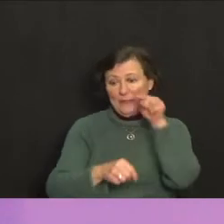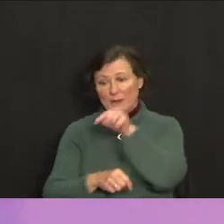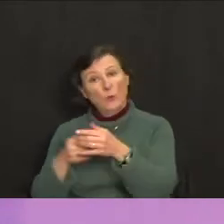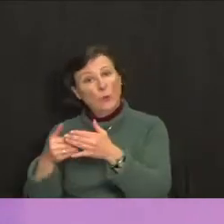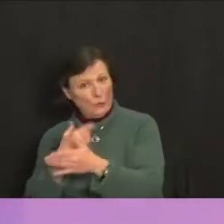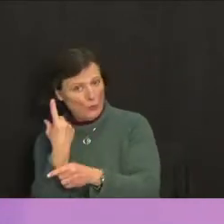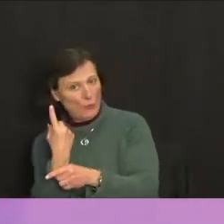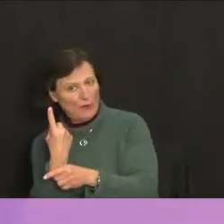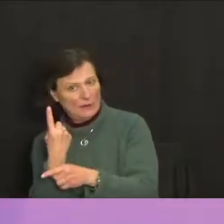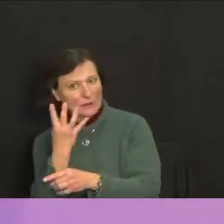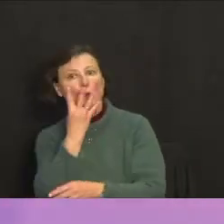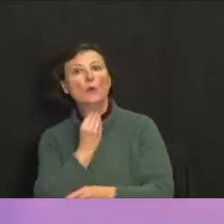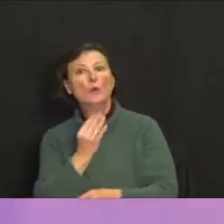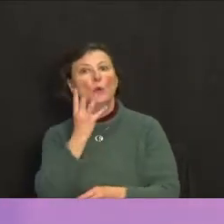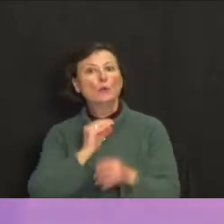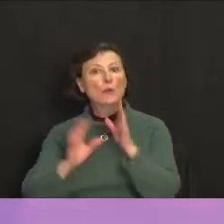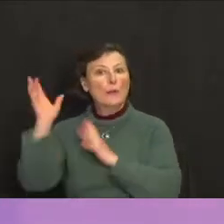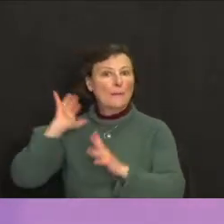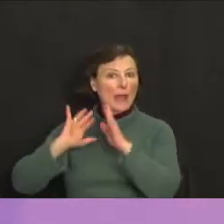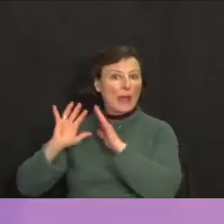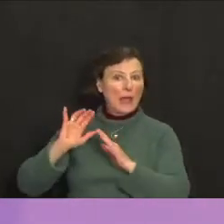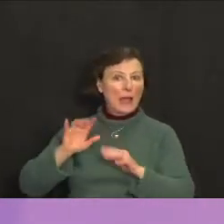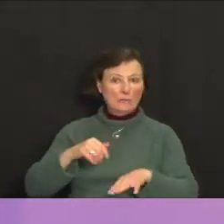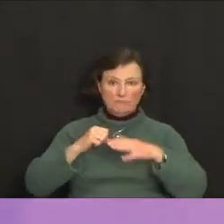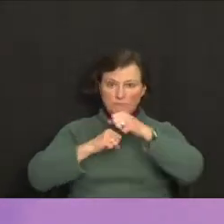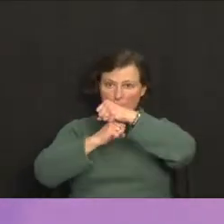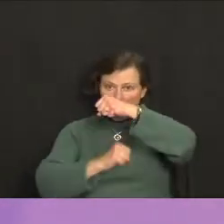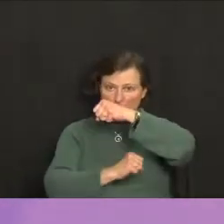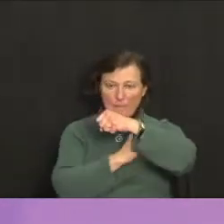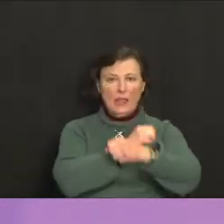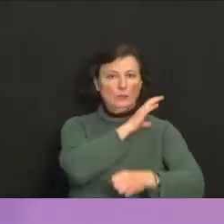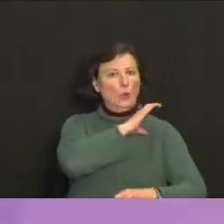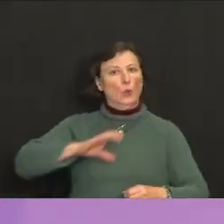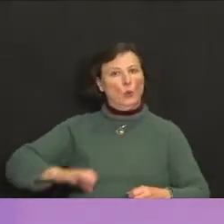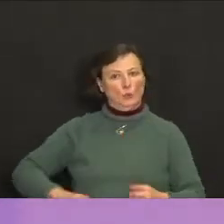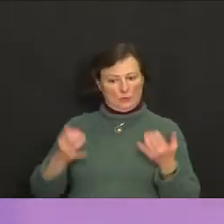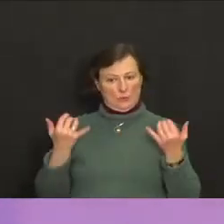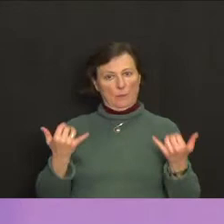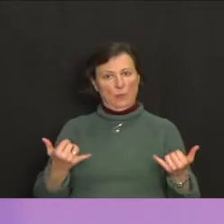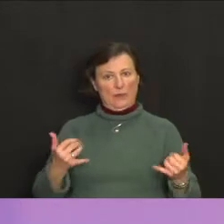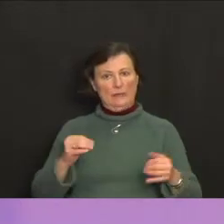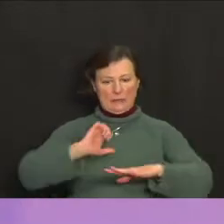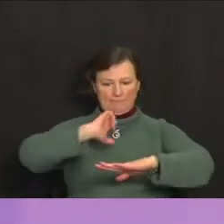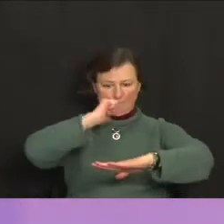The Jewish past provides a base so the christian present can sit solidly on top of it.